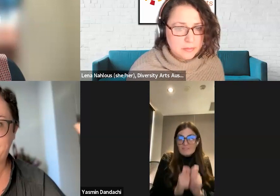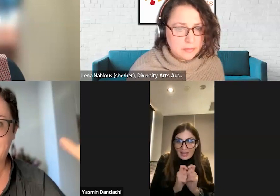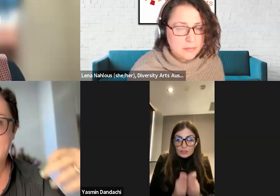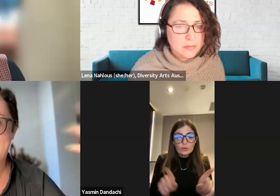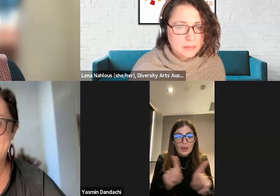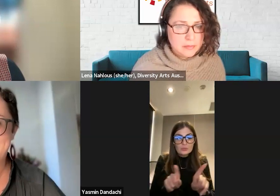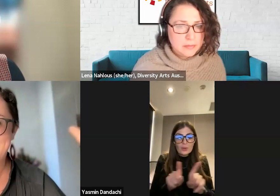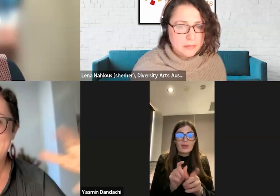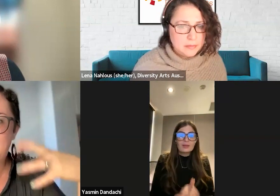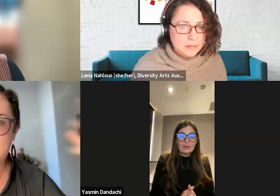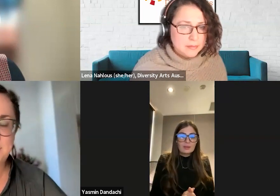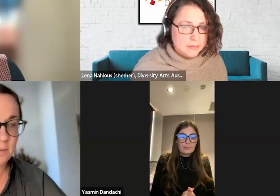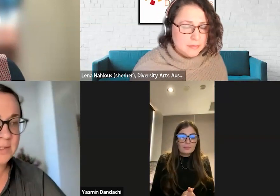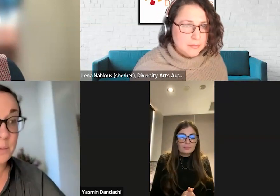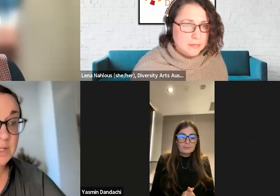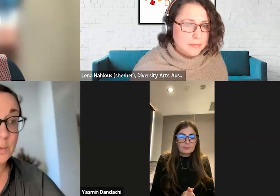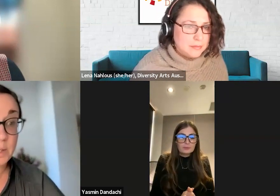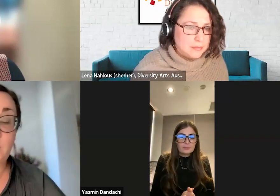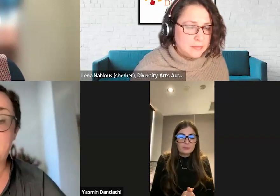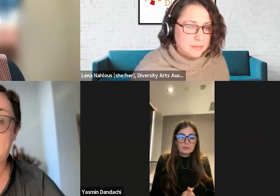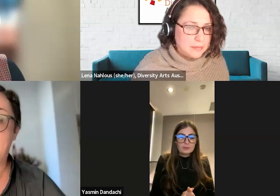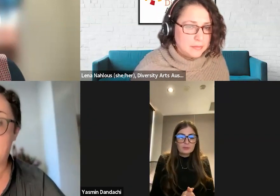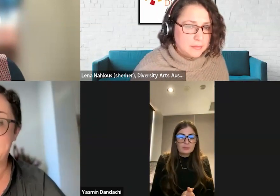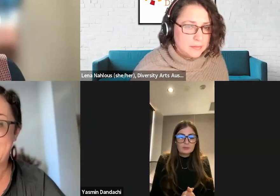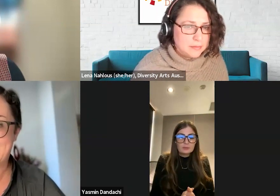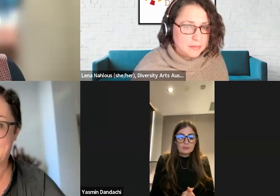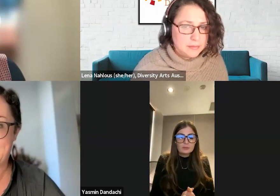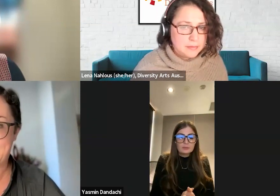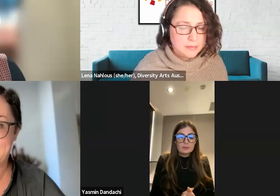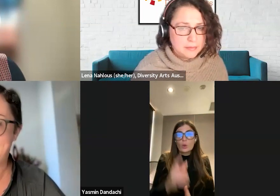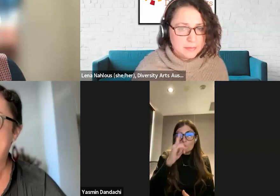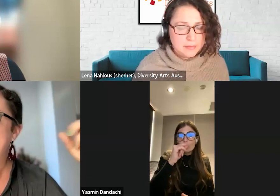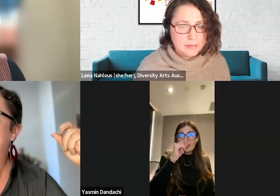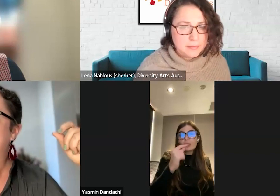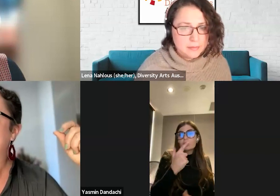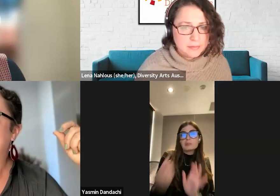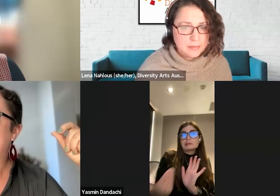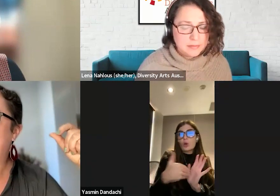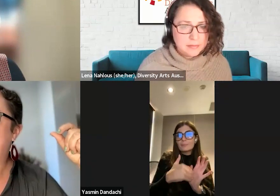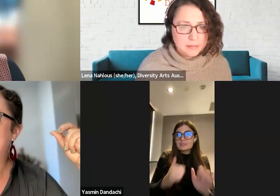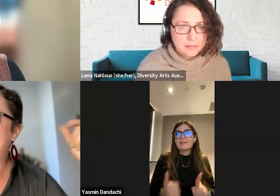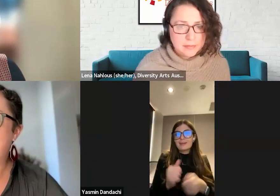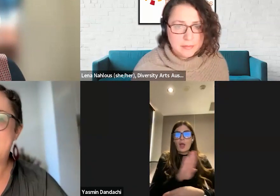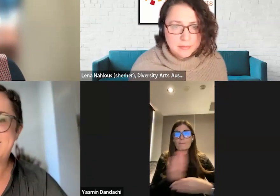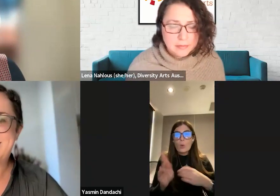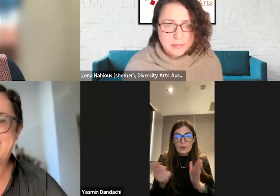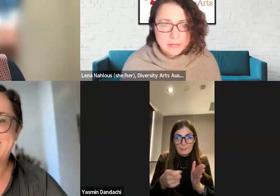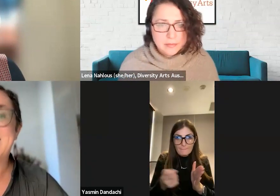and sharing models in which we could be compensating our board members, in no way is that saying that that's